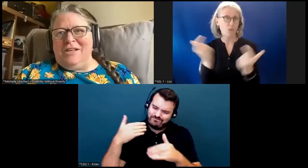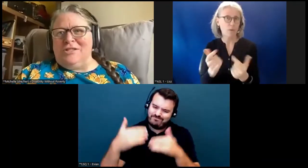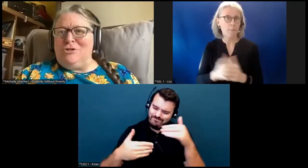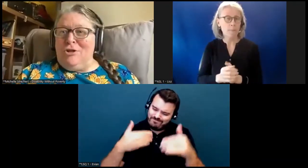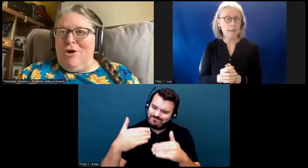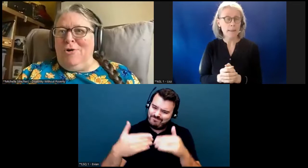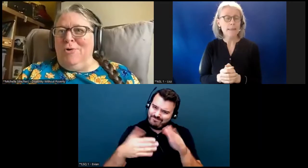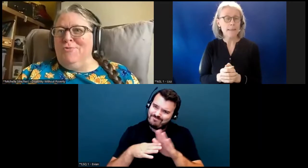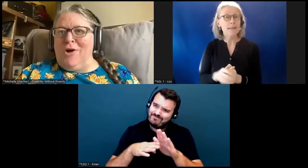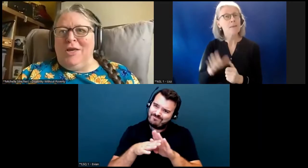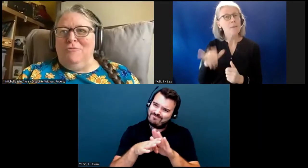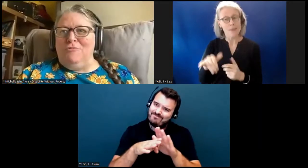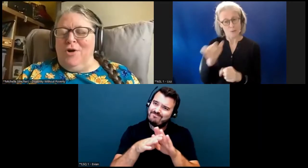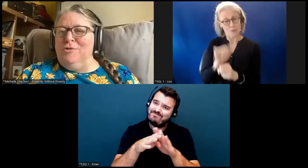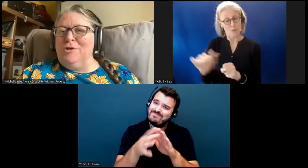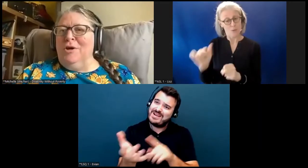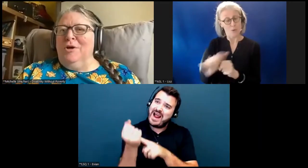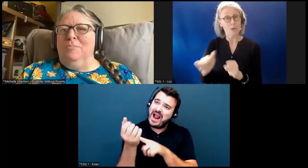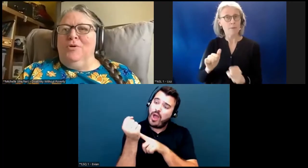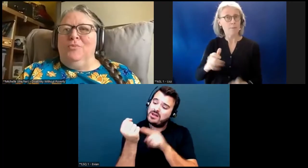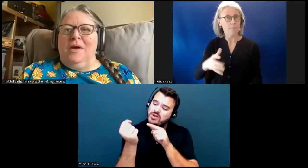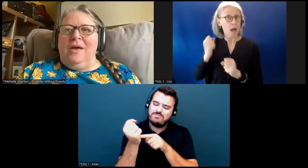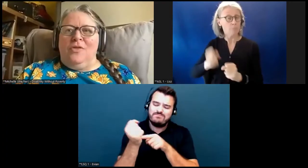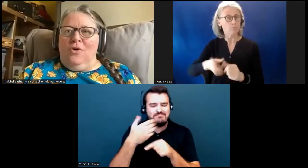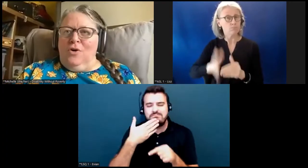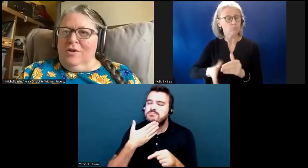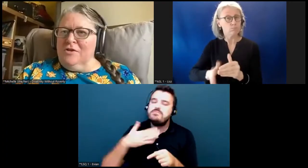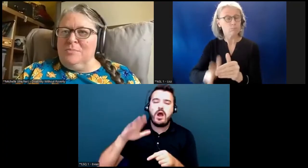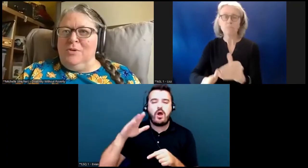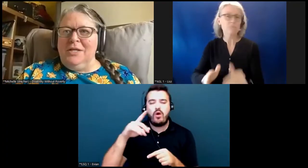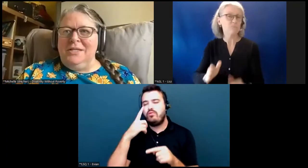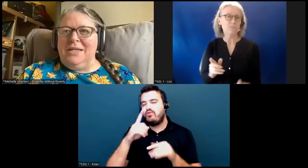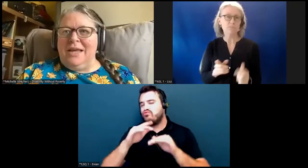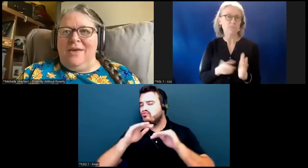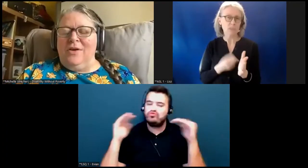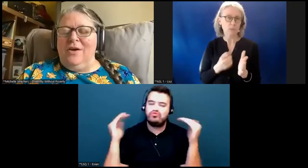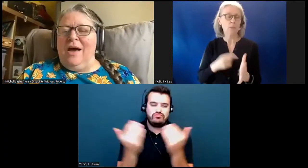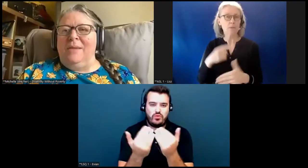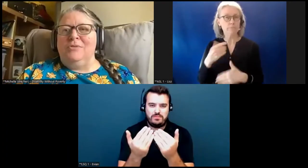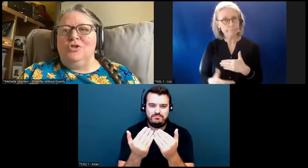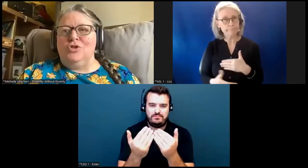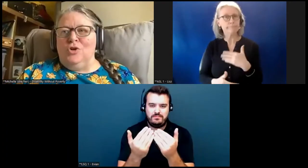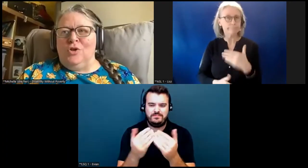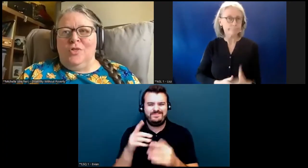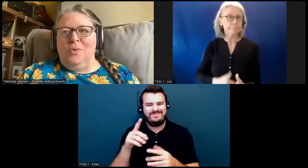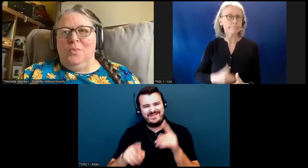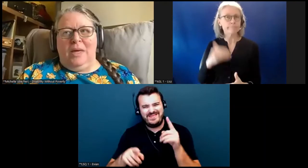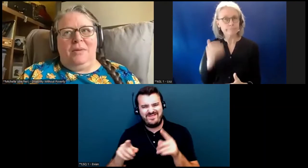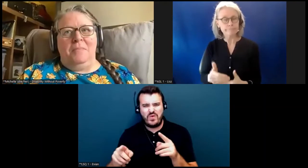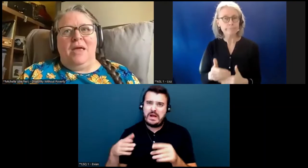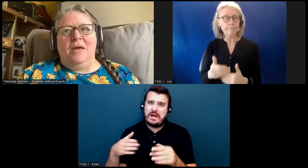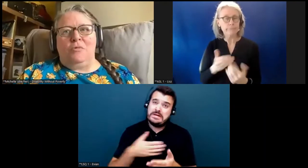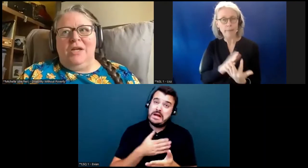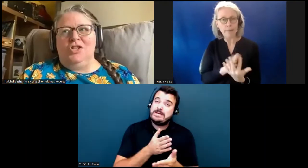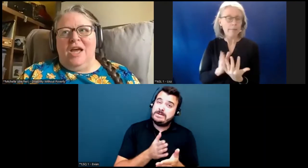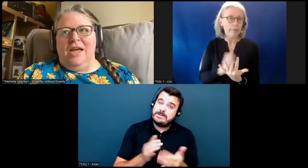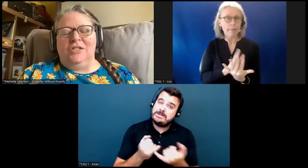A SLOW ROCKY ROAD. BUT WITH ALL OF US PULLING TOGETHER, I'M SURE THAT WE CAN MAKE GREAT